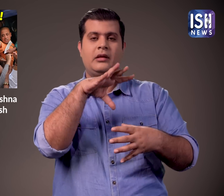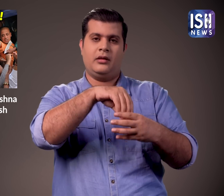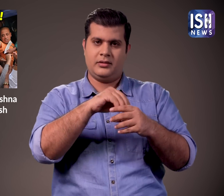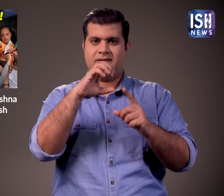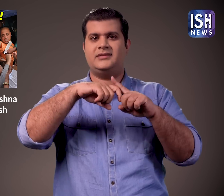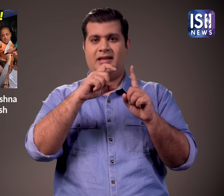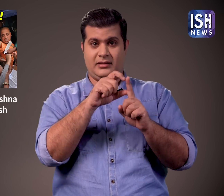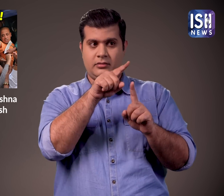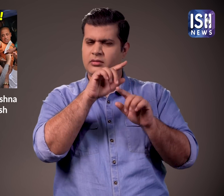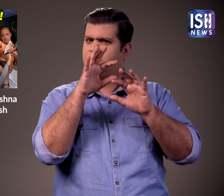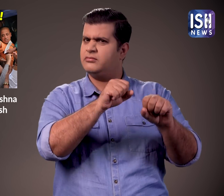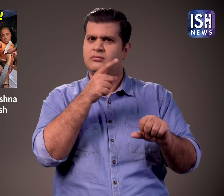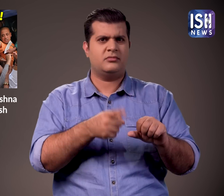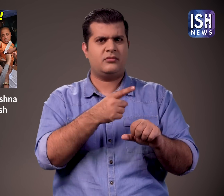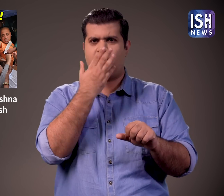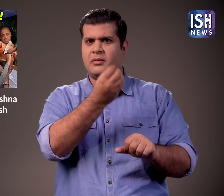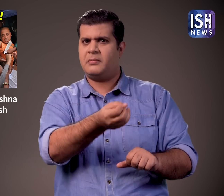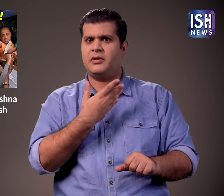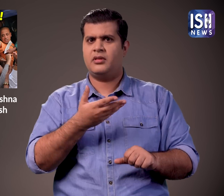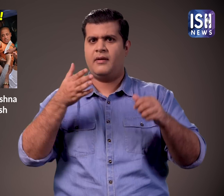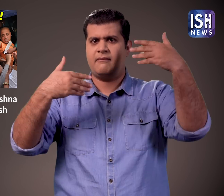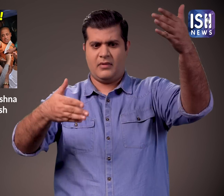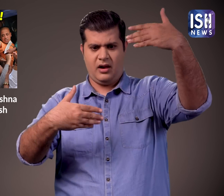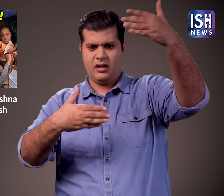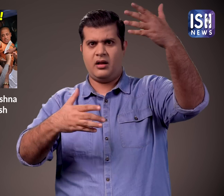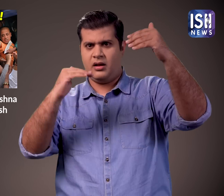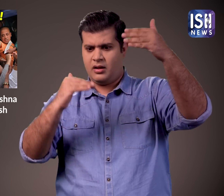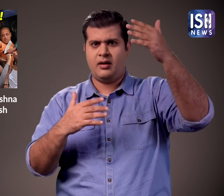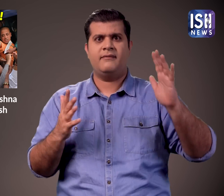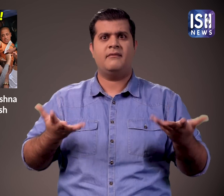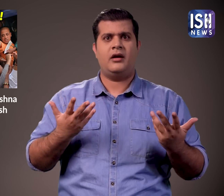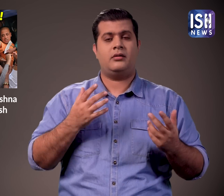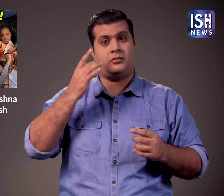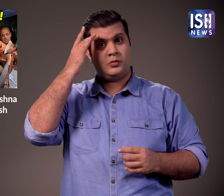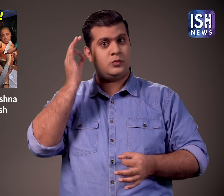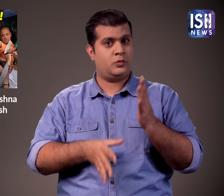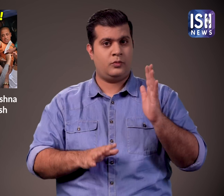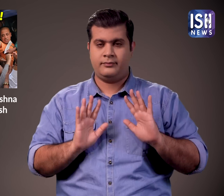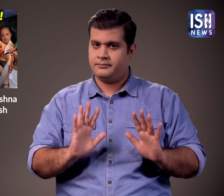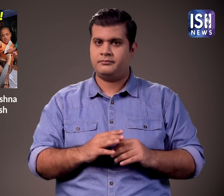including Chinmoy Krishna Das, for disrespecting the country's national flag.